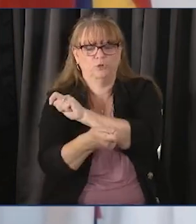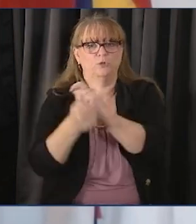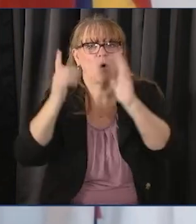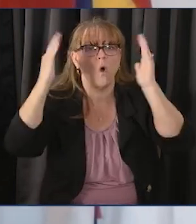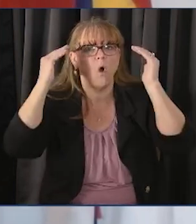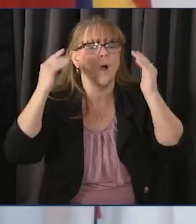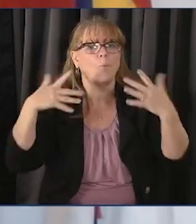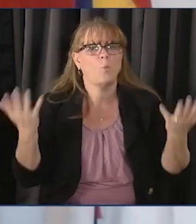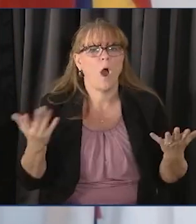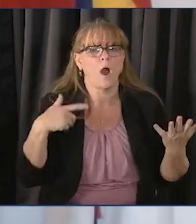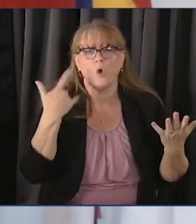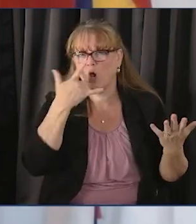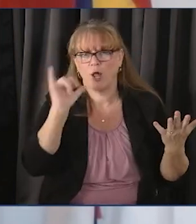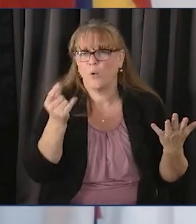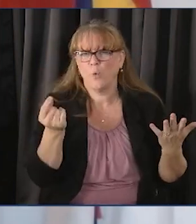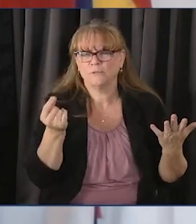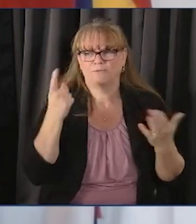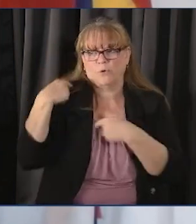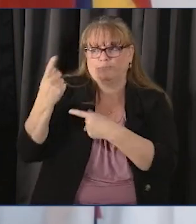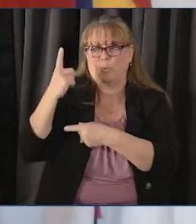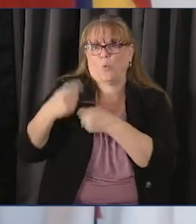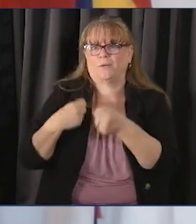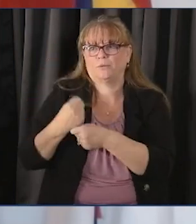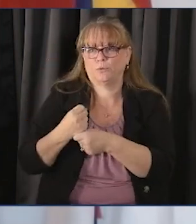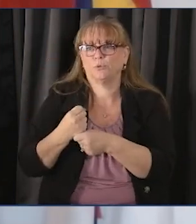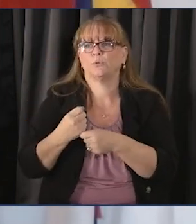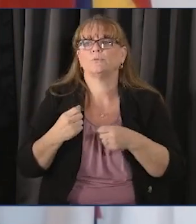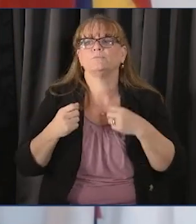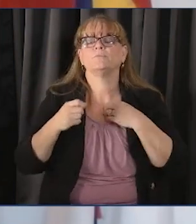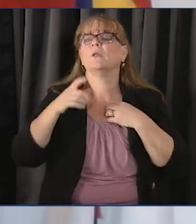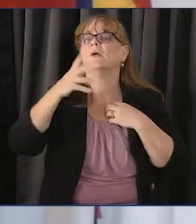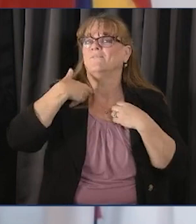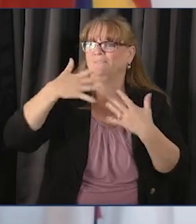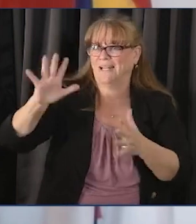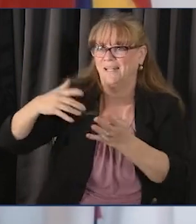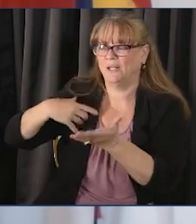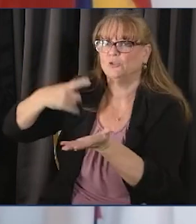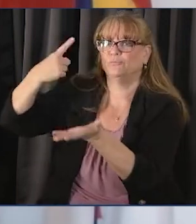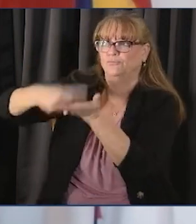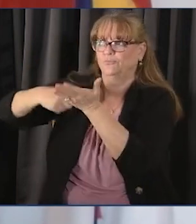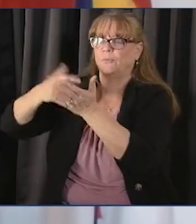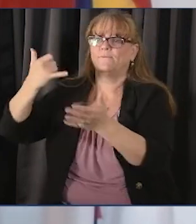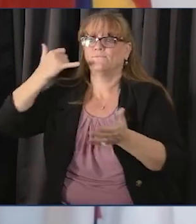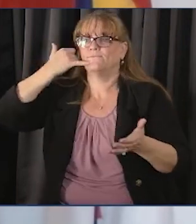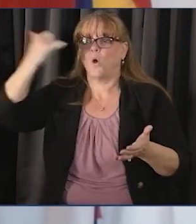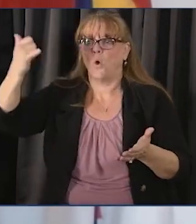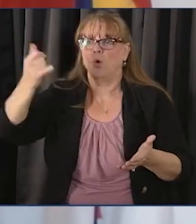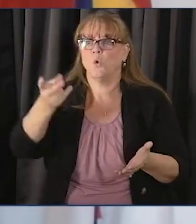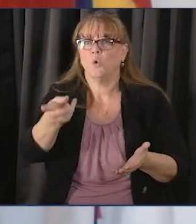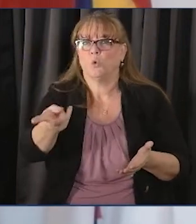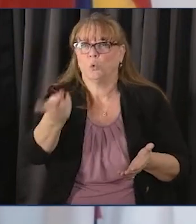phone calls with the two phone calls with the transition folks at one zoom with other Western Governors.